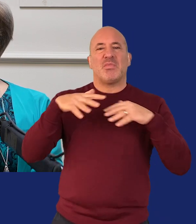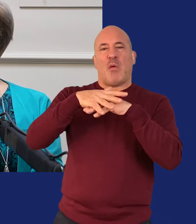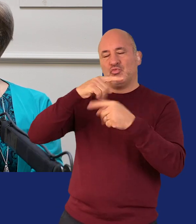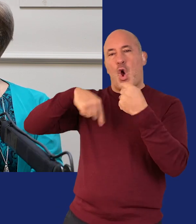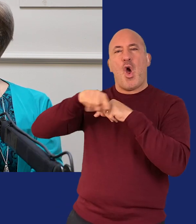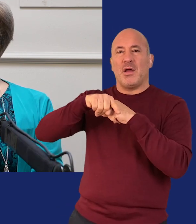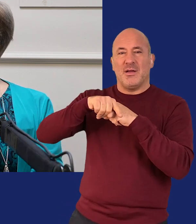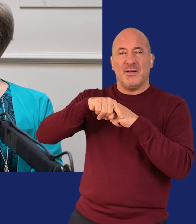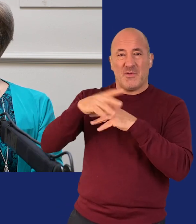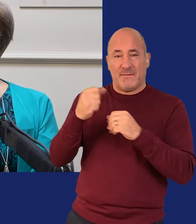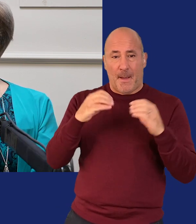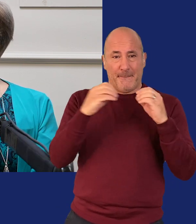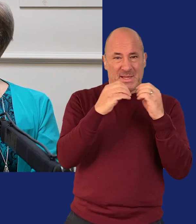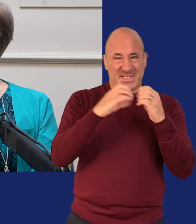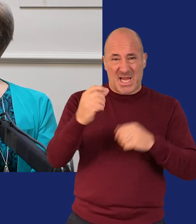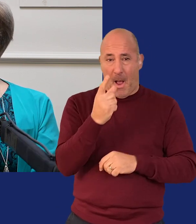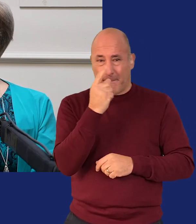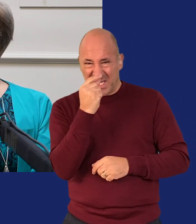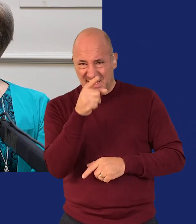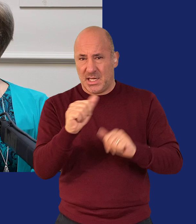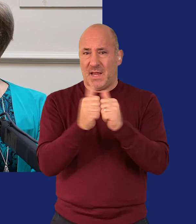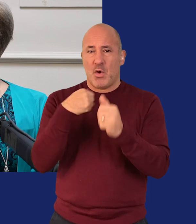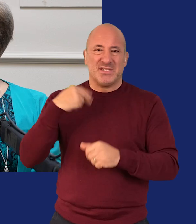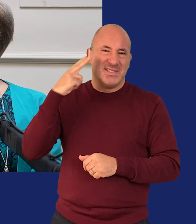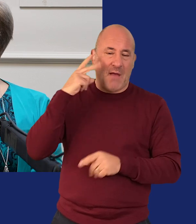So we have BBC Ability that are for our deaf and disabled staff.